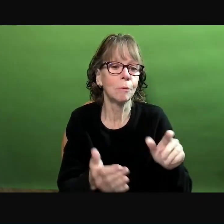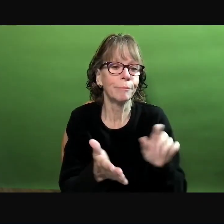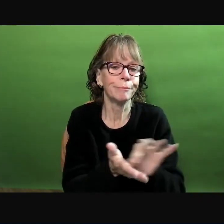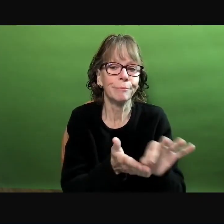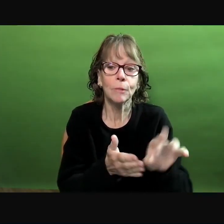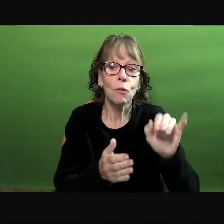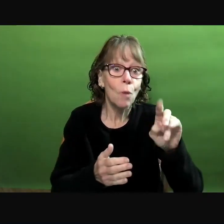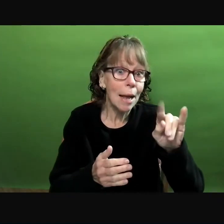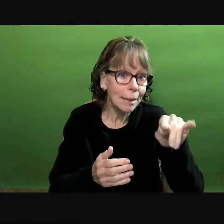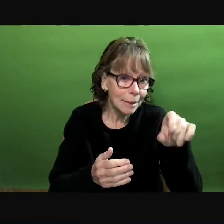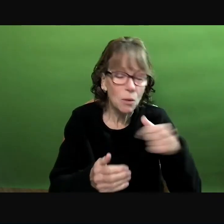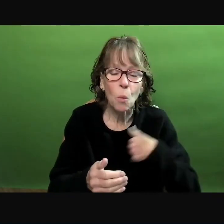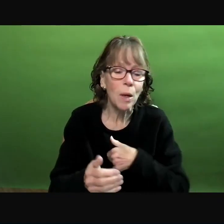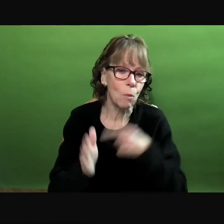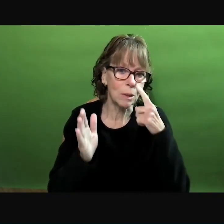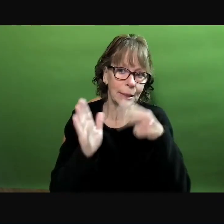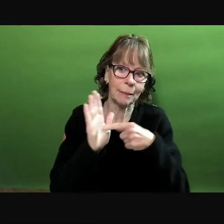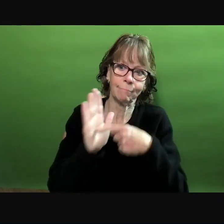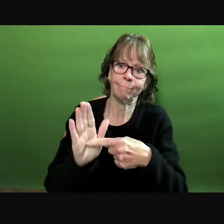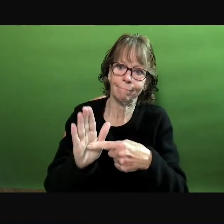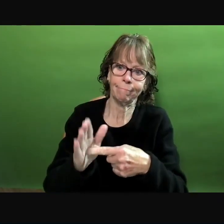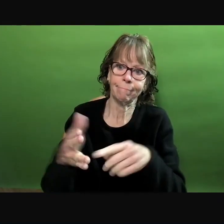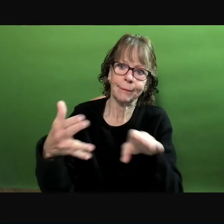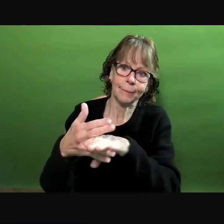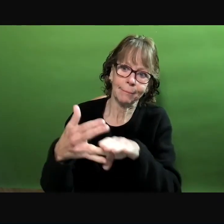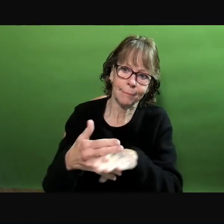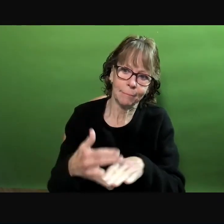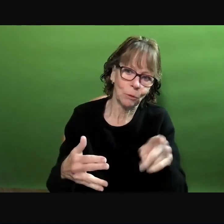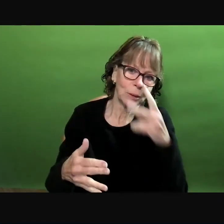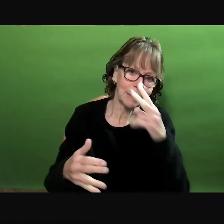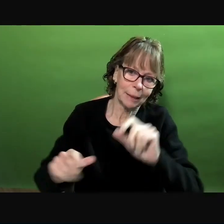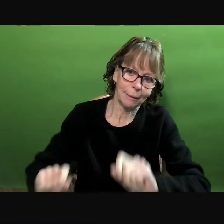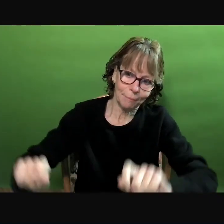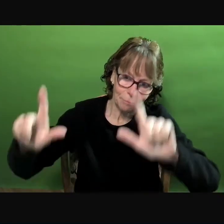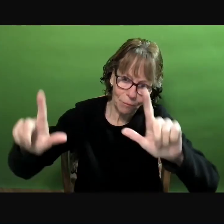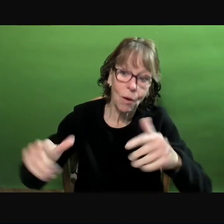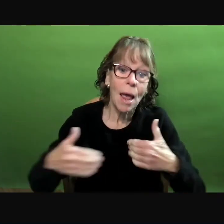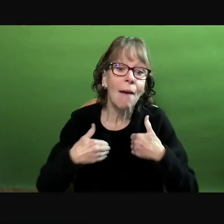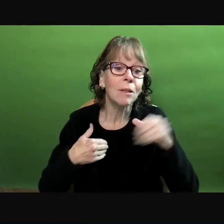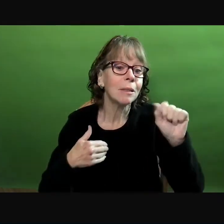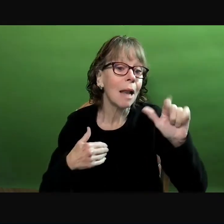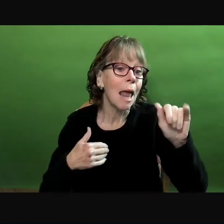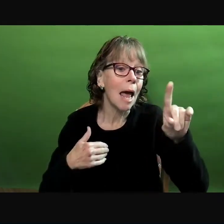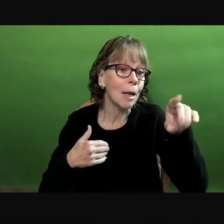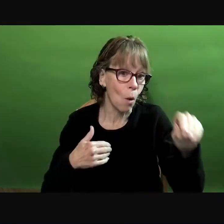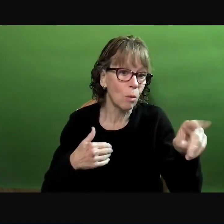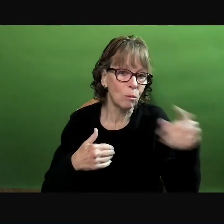also integrated Slido on our livestream page, allowing you to ask questions, share comments,